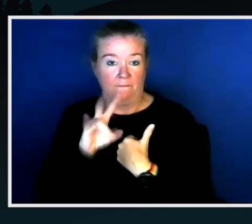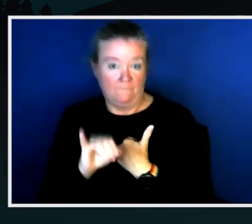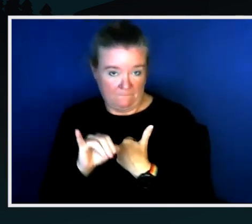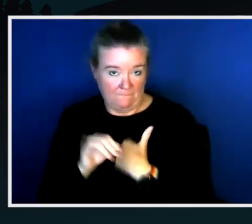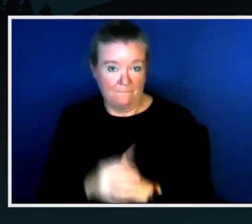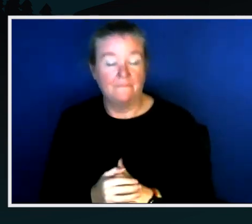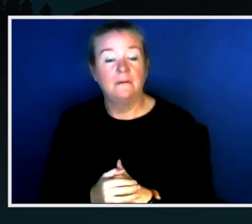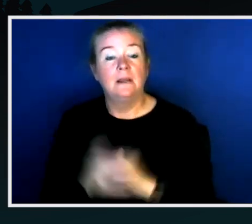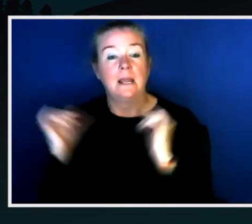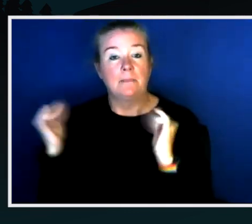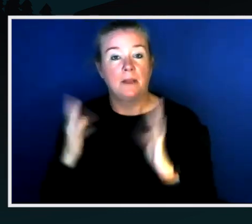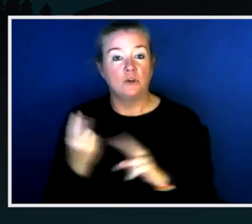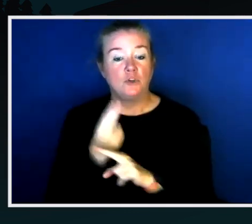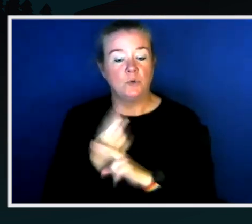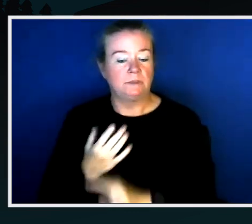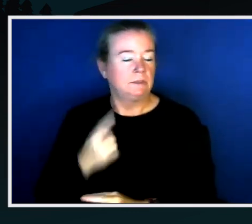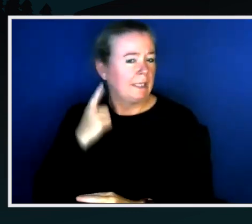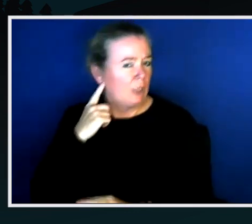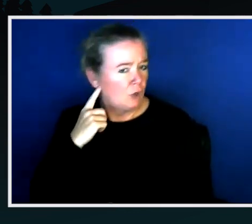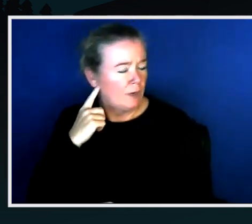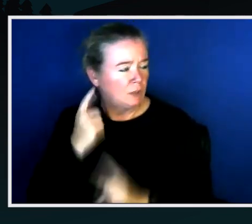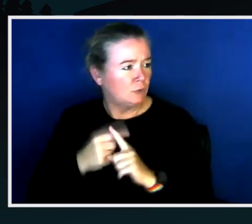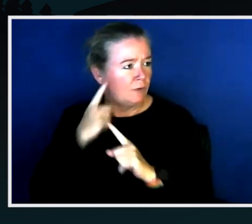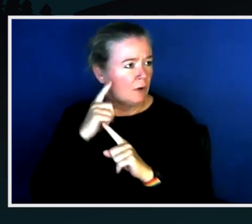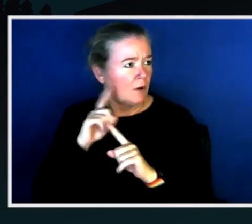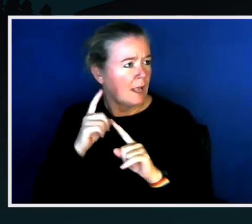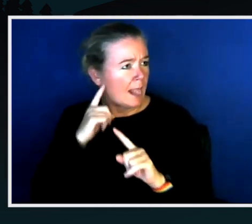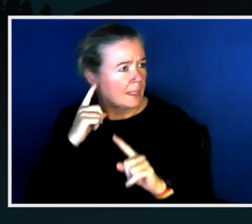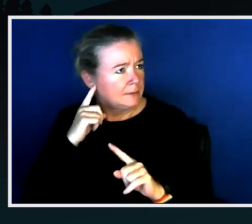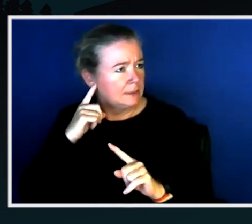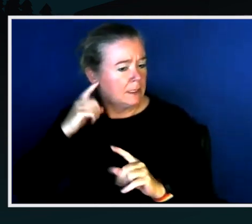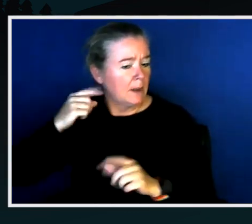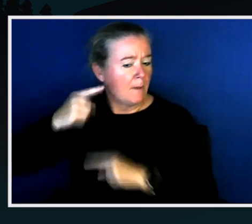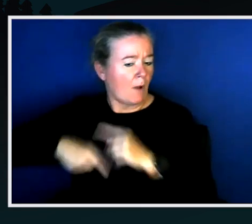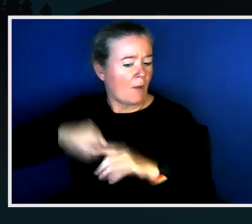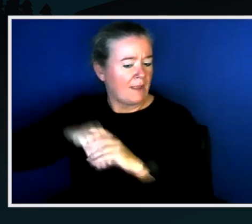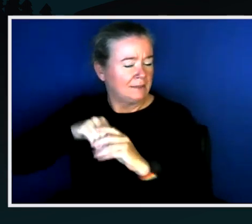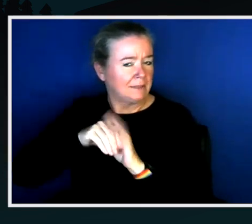Players use their sense of hearing to track and defend against a ball with bells inside, aiming to